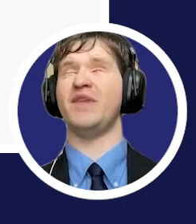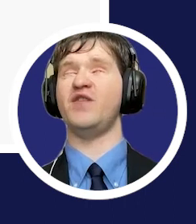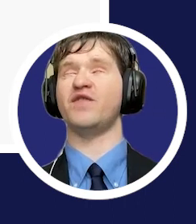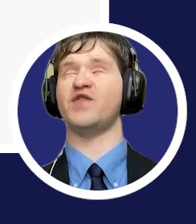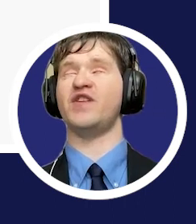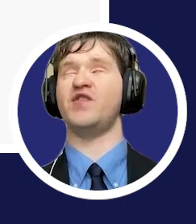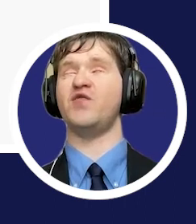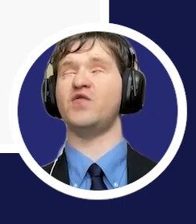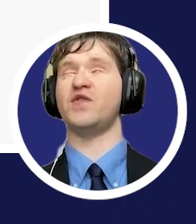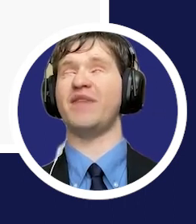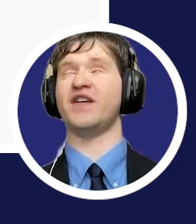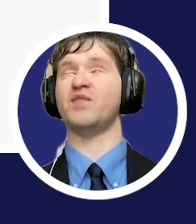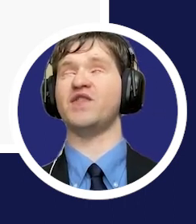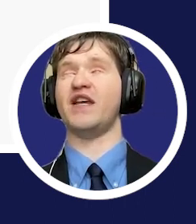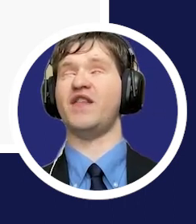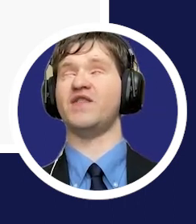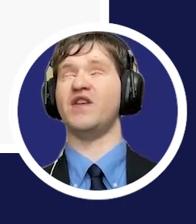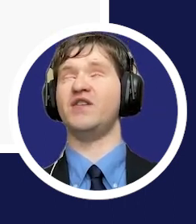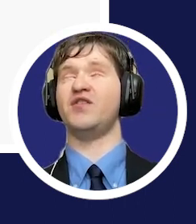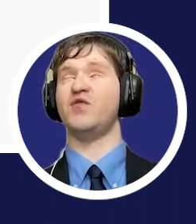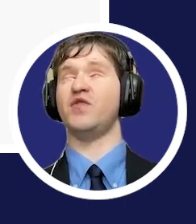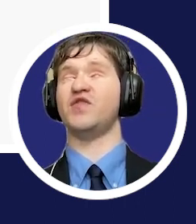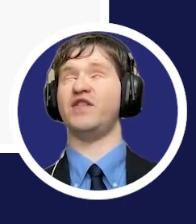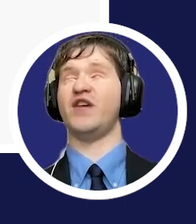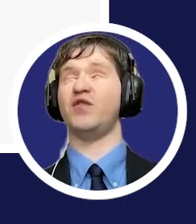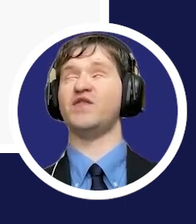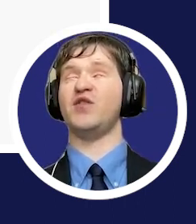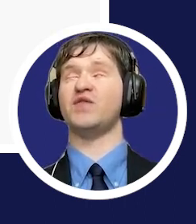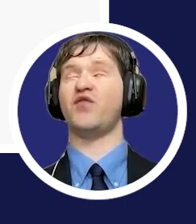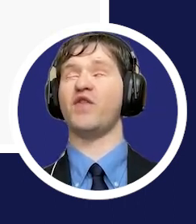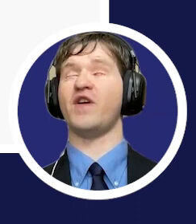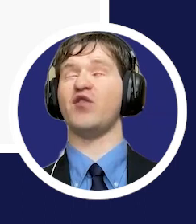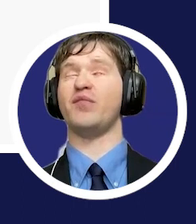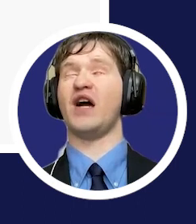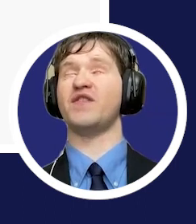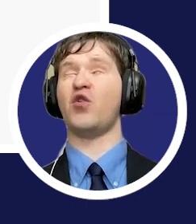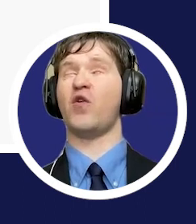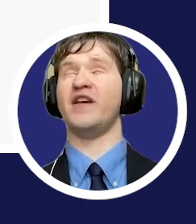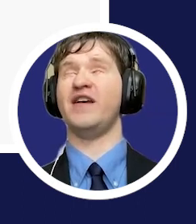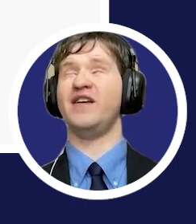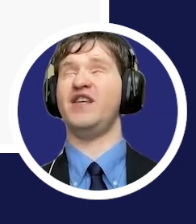Many universities use mechanisms like this to settle legal disputes before they're ever brought to the court.